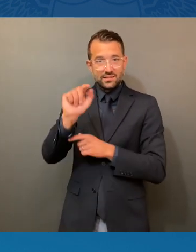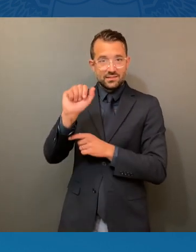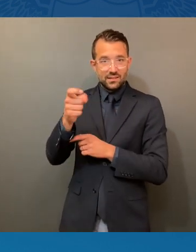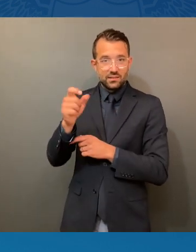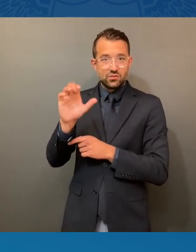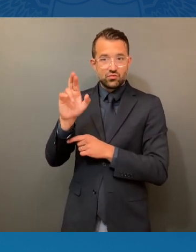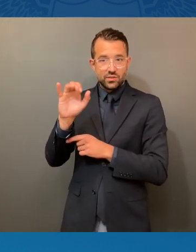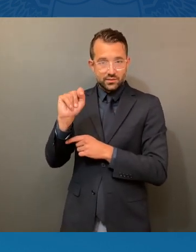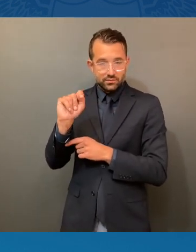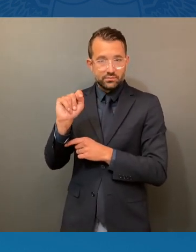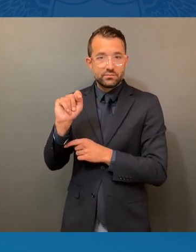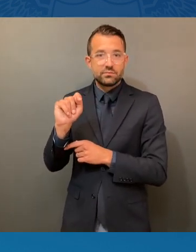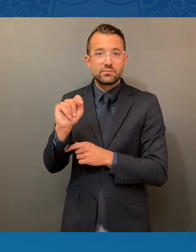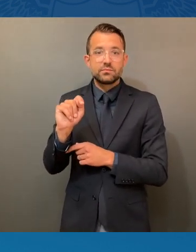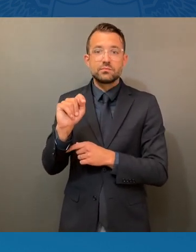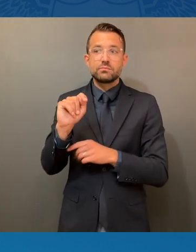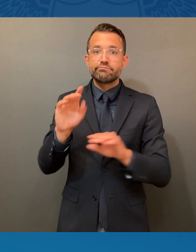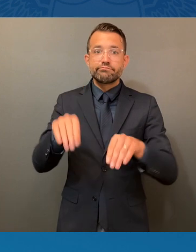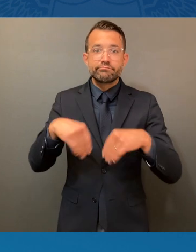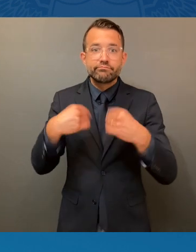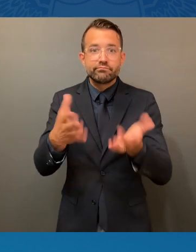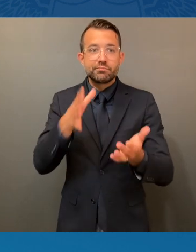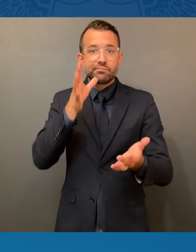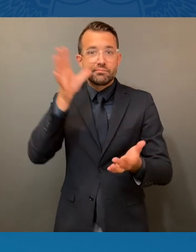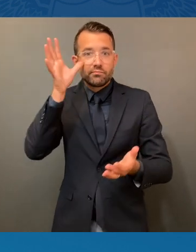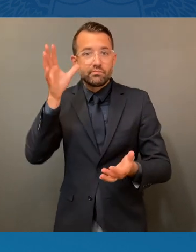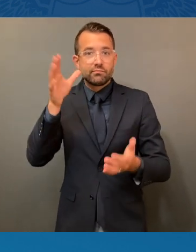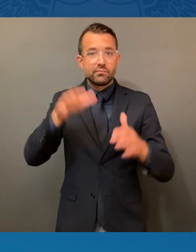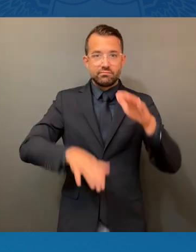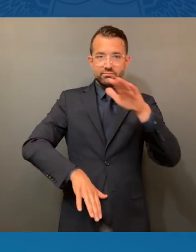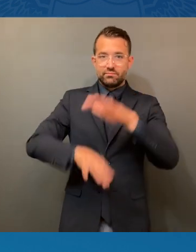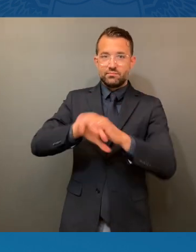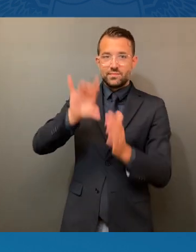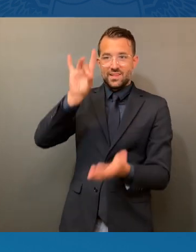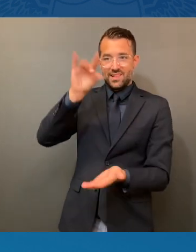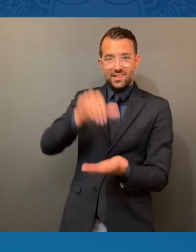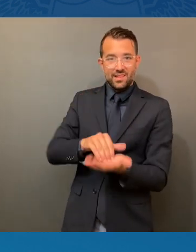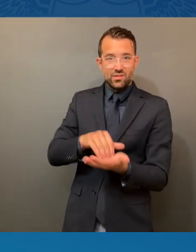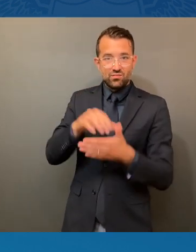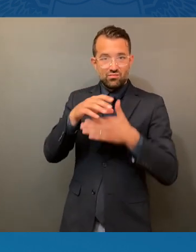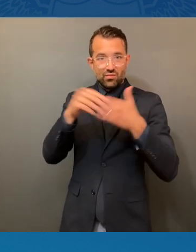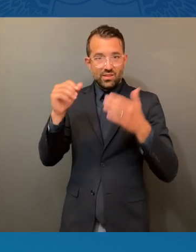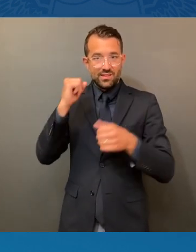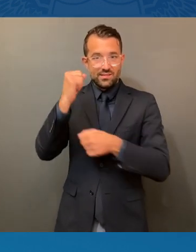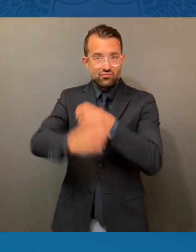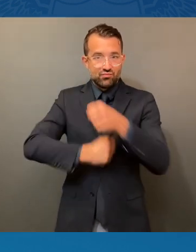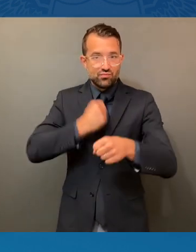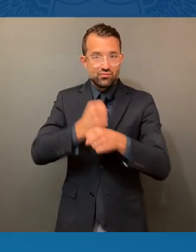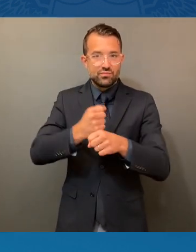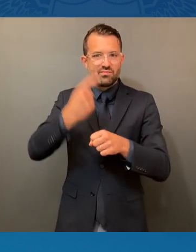to $8,000 a year for the cost of raising a child. So what does that mean?